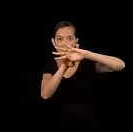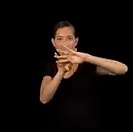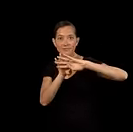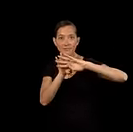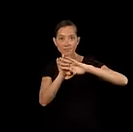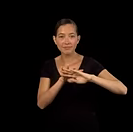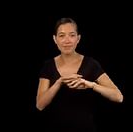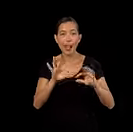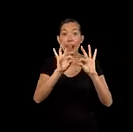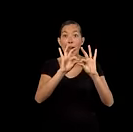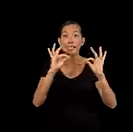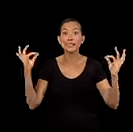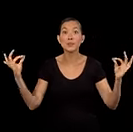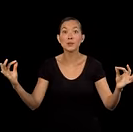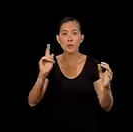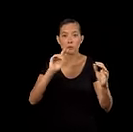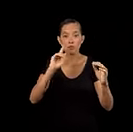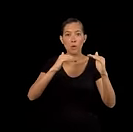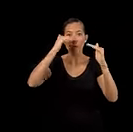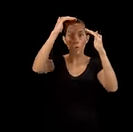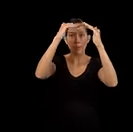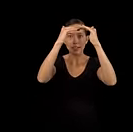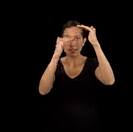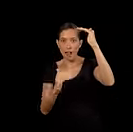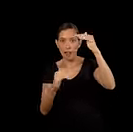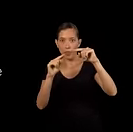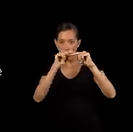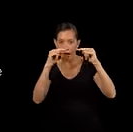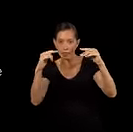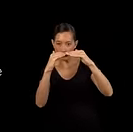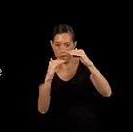Latitude measures how far north or south a point is from the Equator...